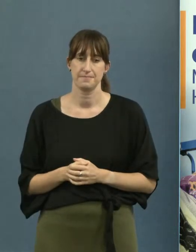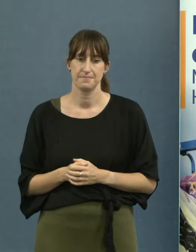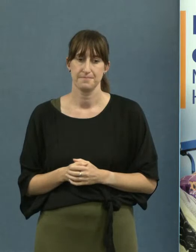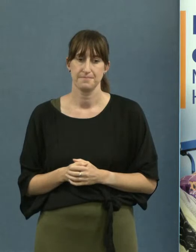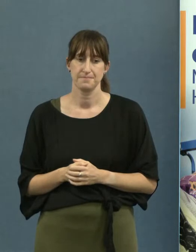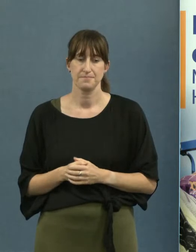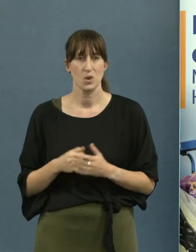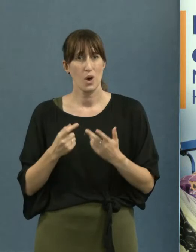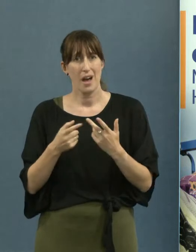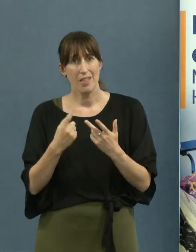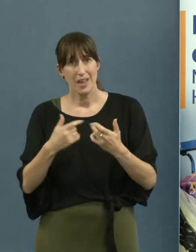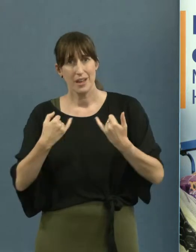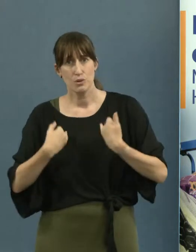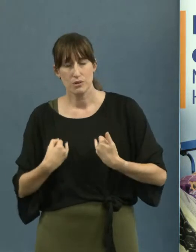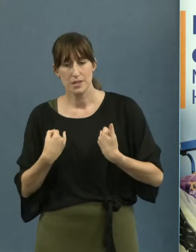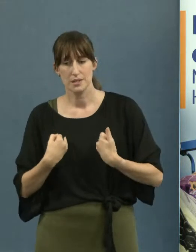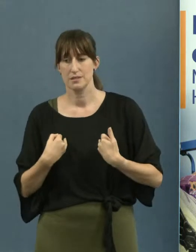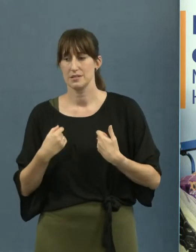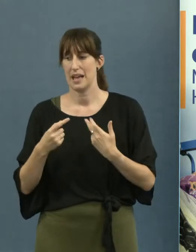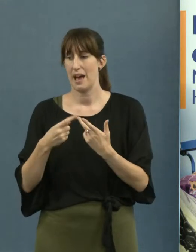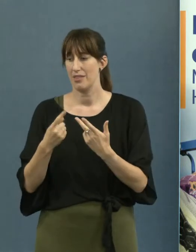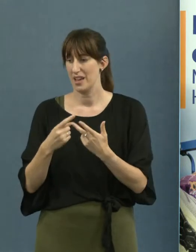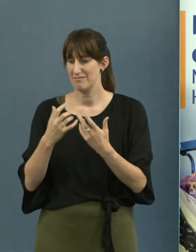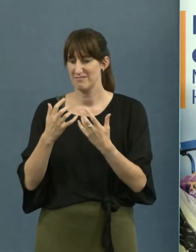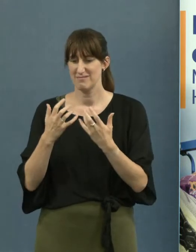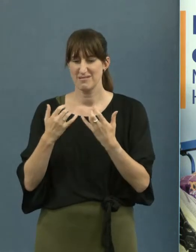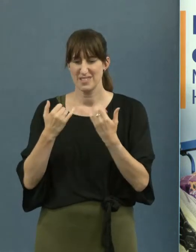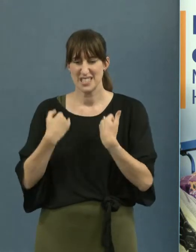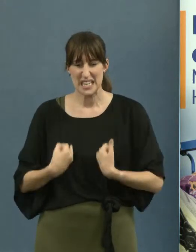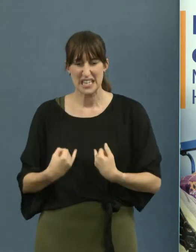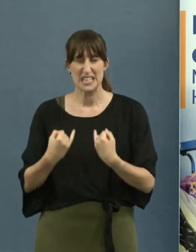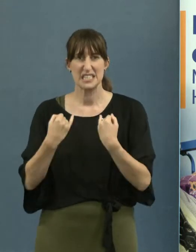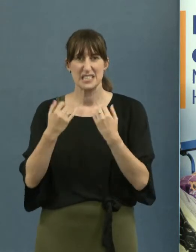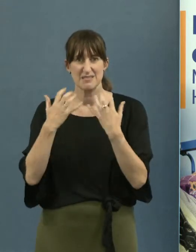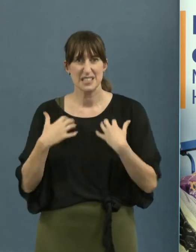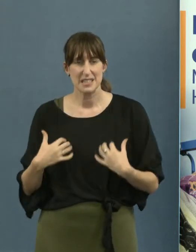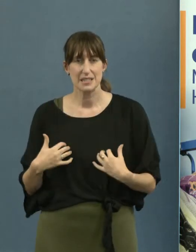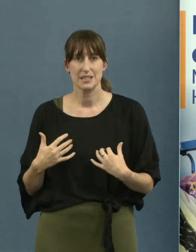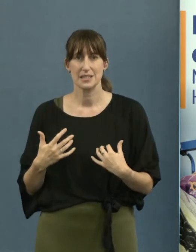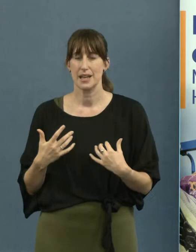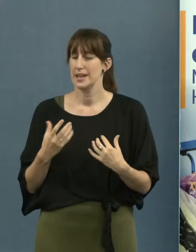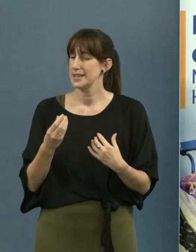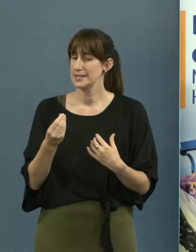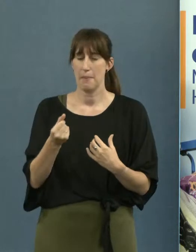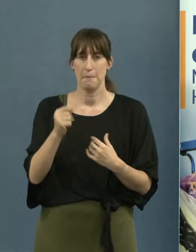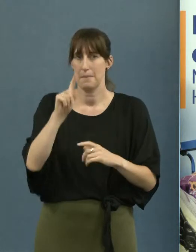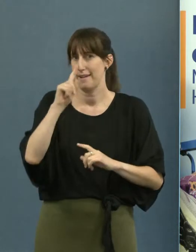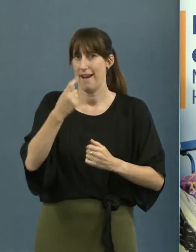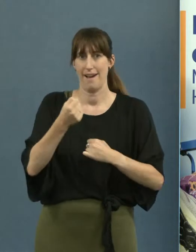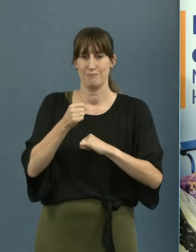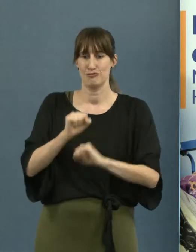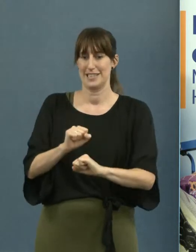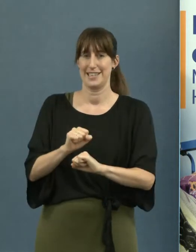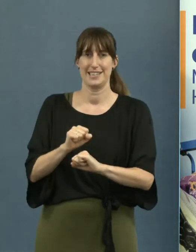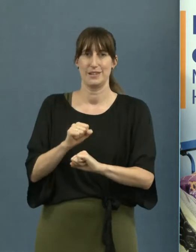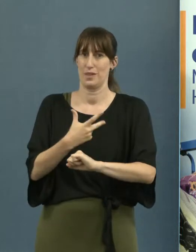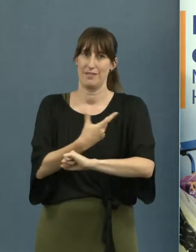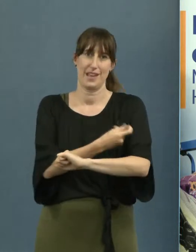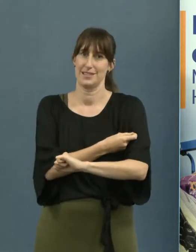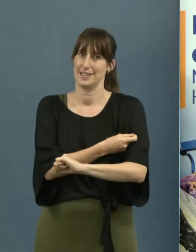the other illnesses or